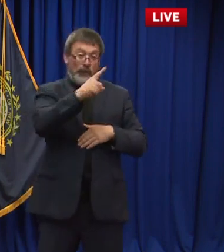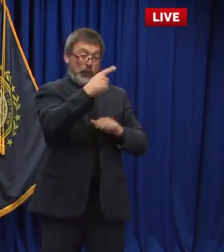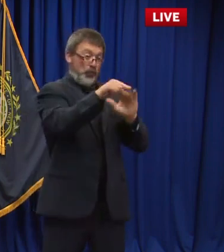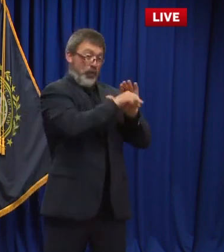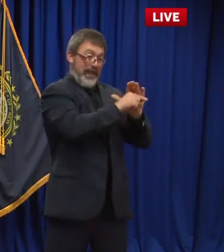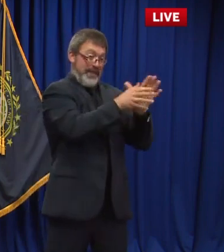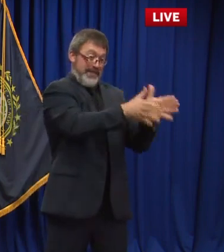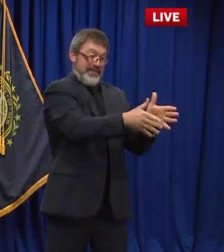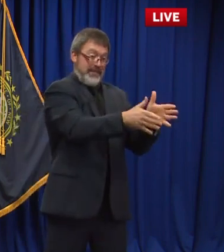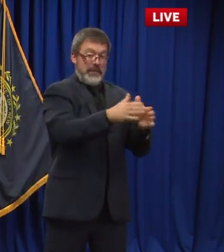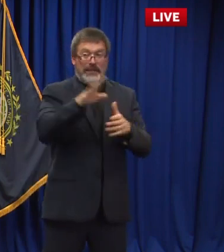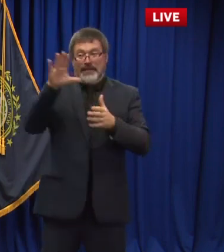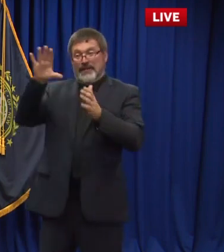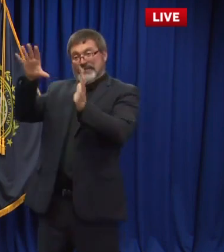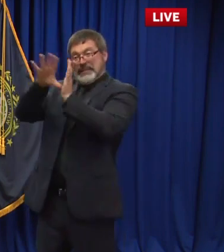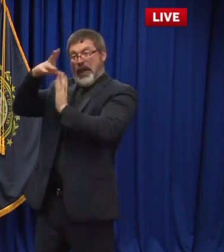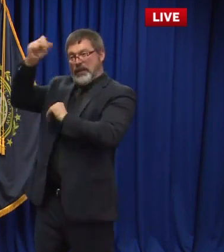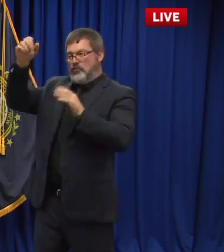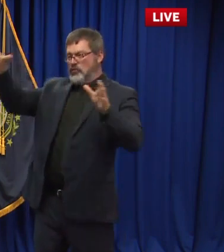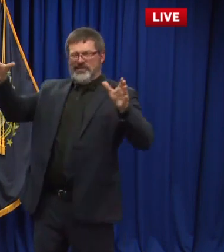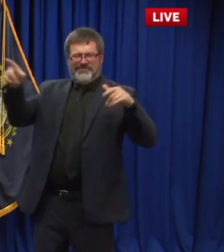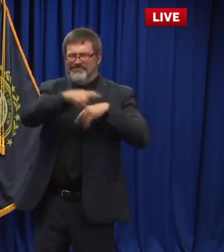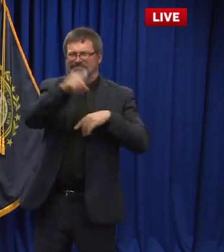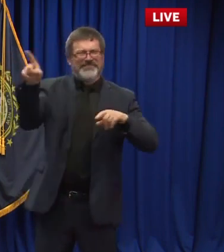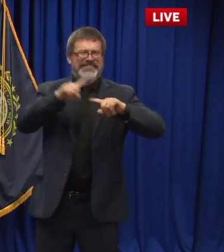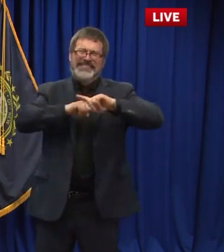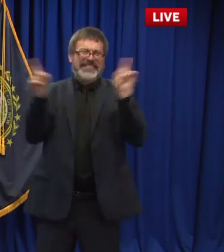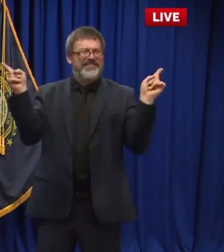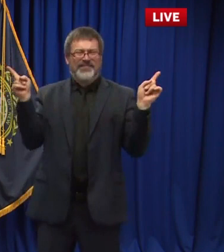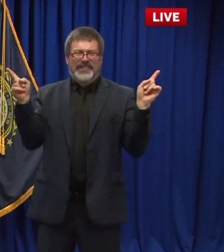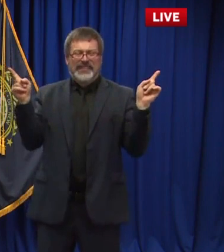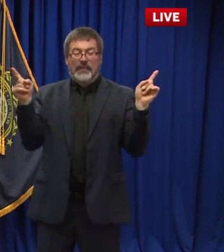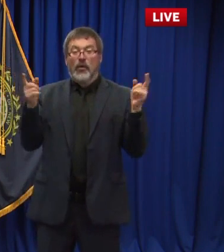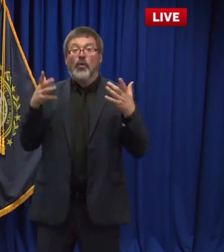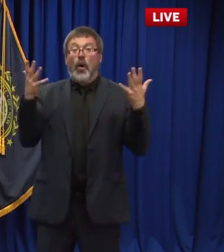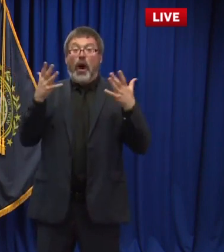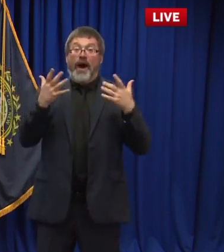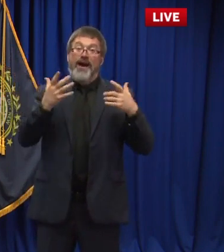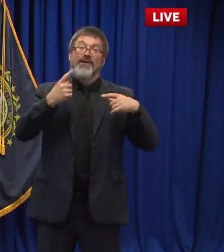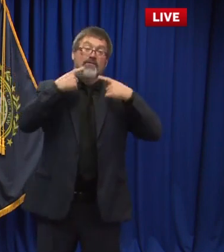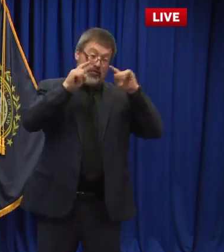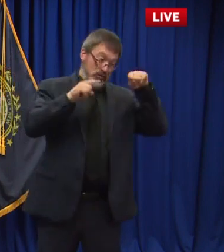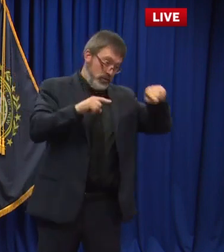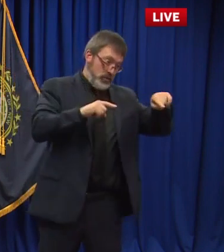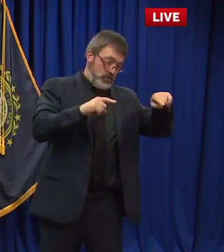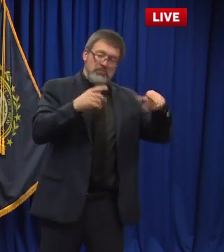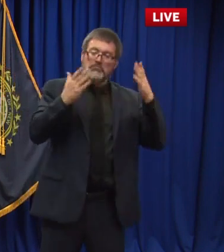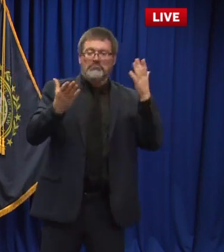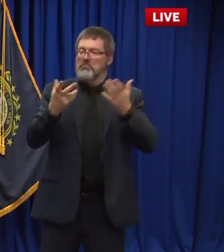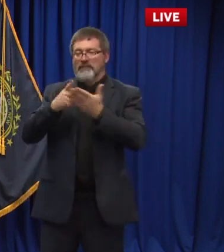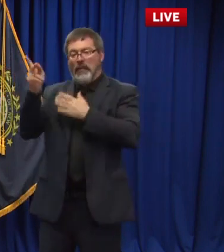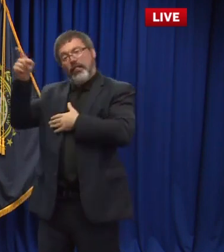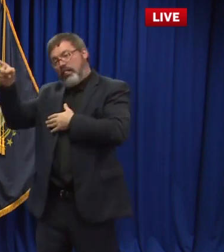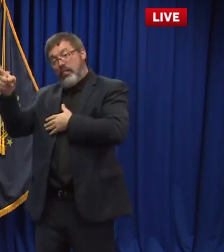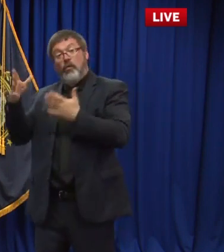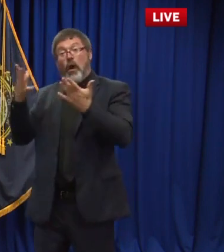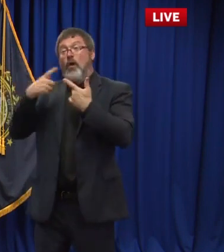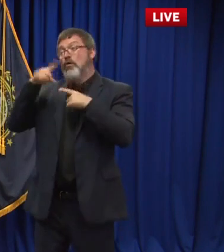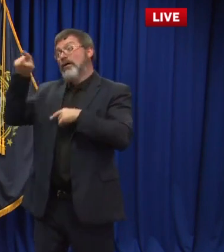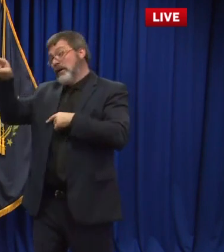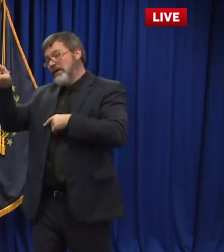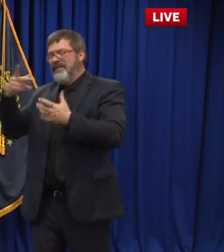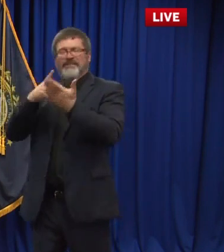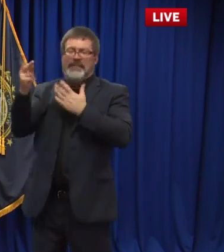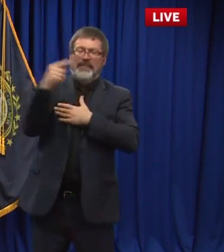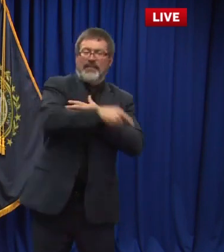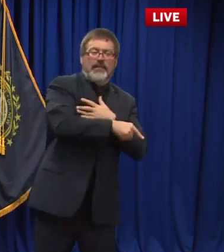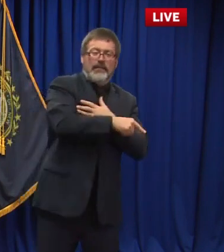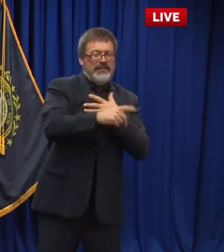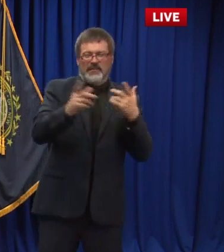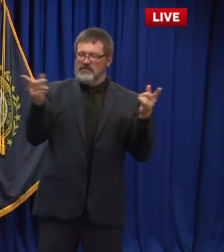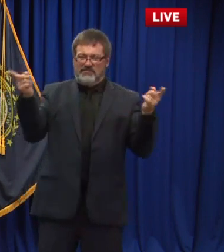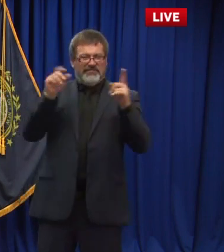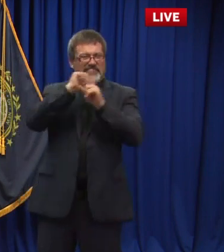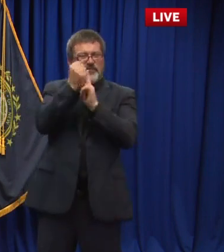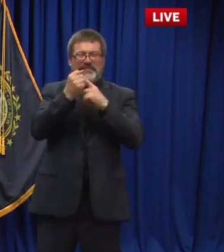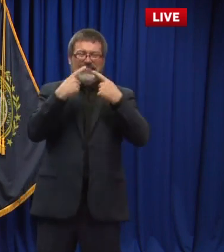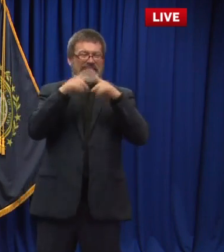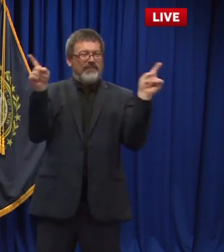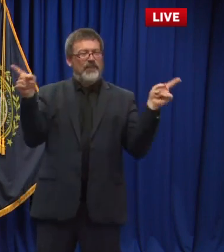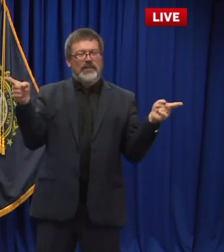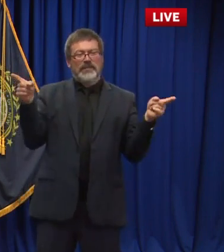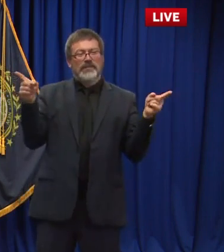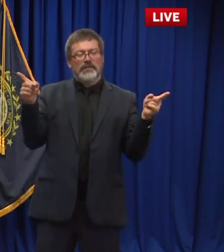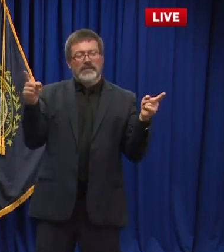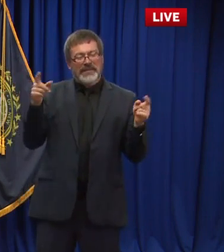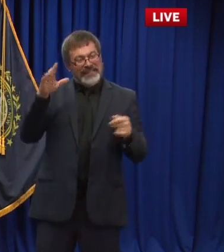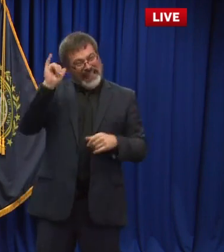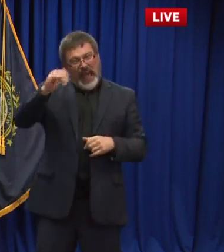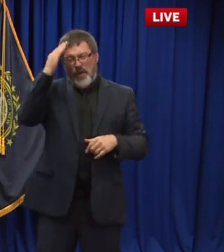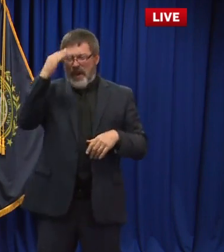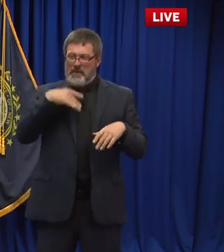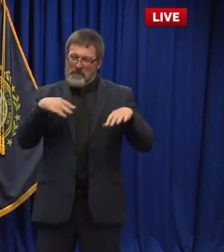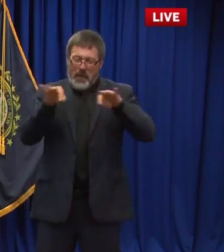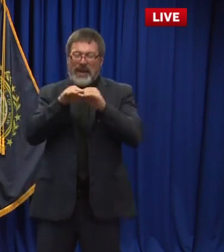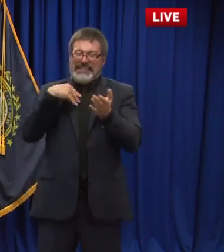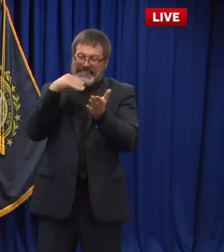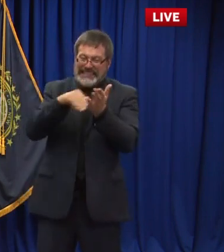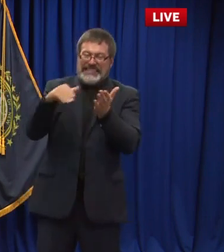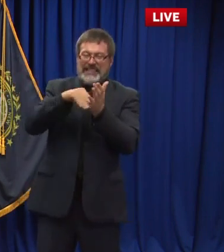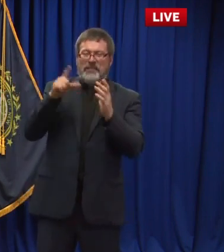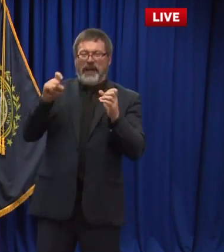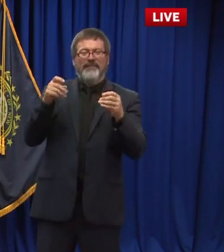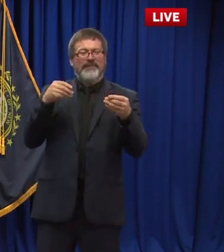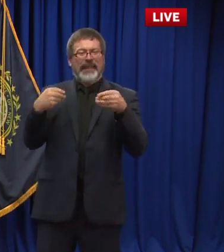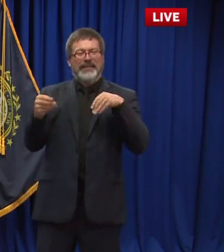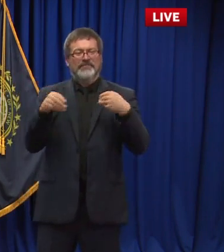AS POINTED OUT A FIRST GRADE CLASSROOM IS VERY DIFFERENT FROM A 12TH GRADE CLASSROOM AND THE TYPES OF INTERVENTIONS THAT ARE POSSIBLE WILL BE VERY DIFFERENT THAN WHAT 12TH GRADERS ARE ABLE